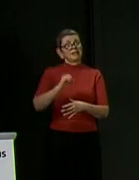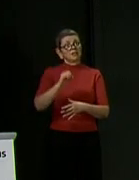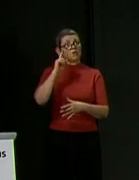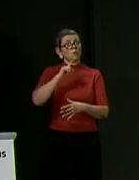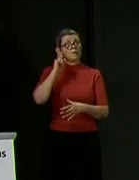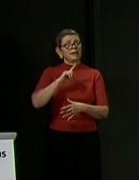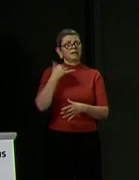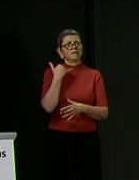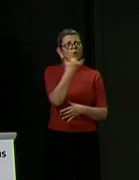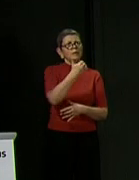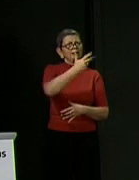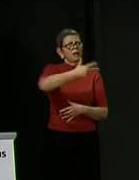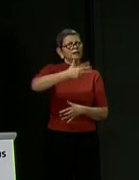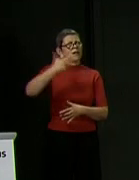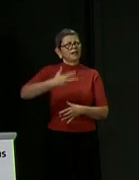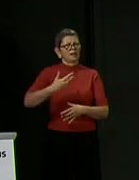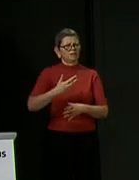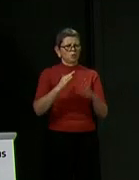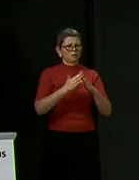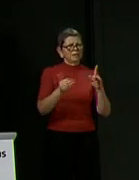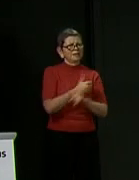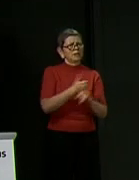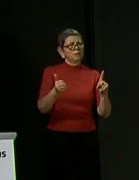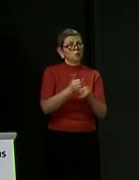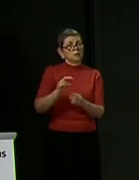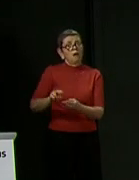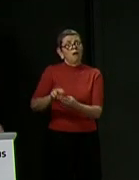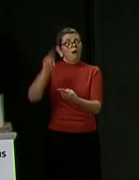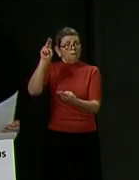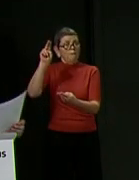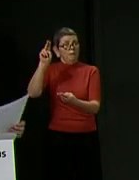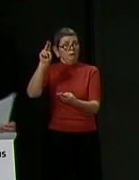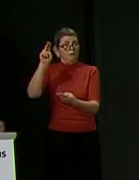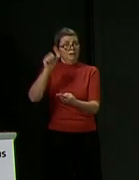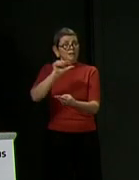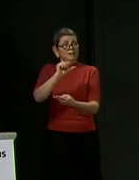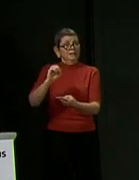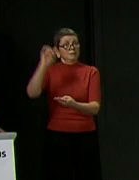abuse, and cited in those figures were UK. I just wondered if the chief constable can